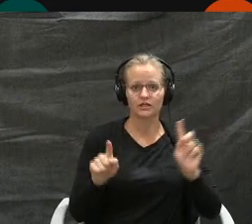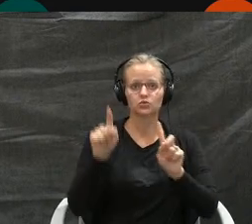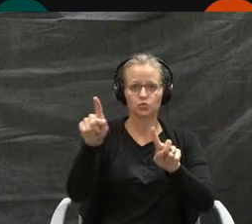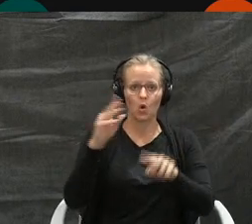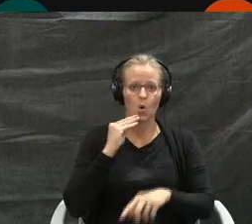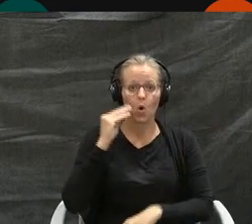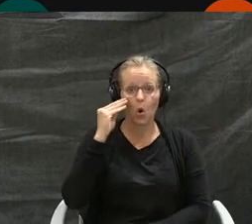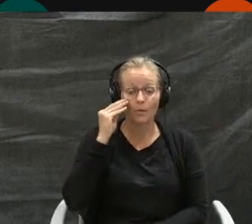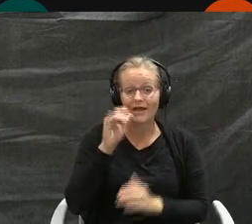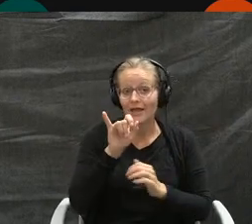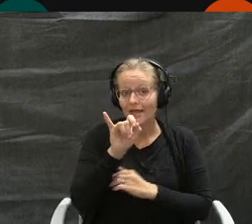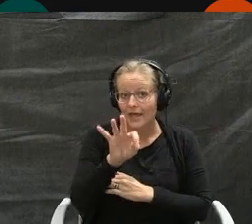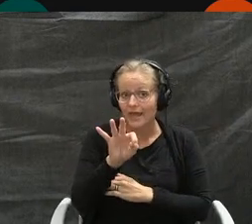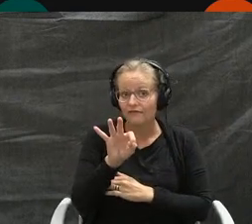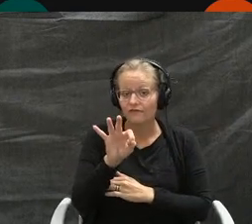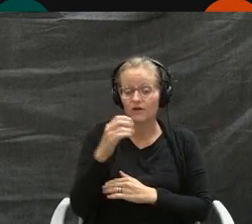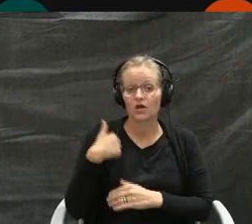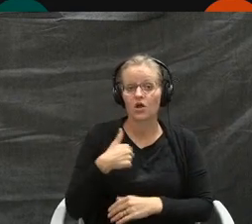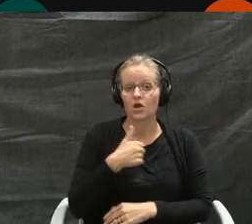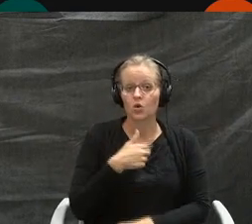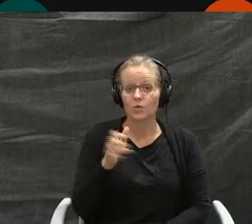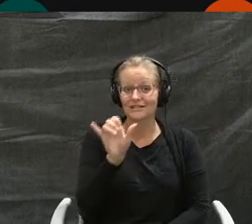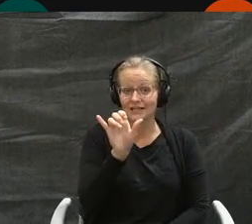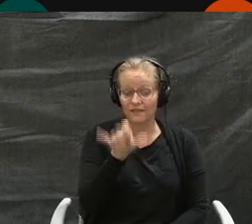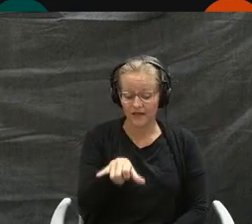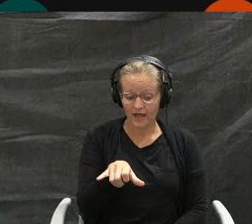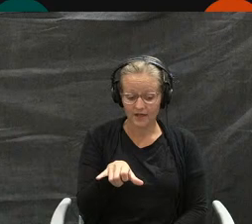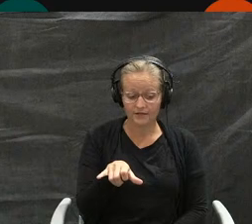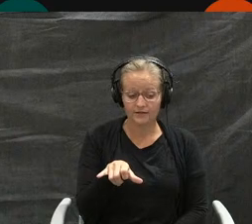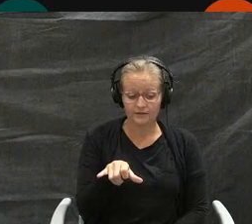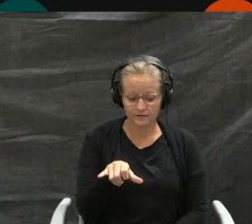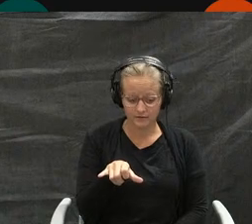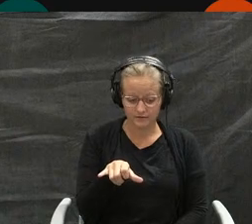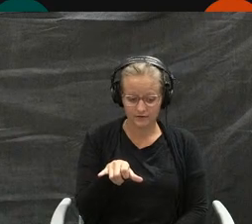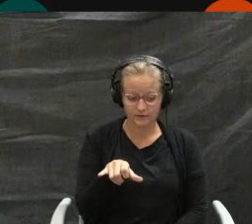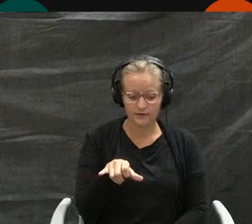In in building the model, the way that we put it would provide